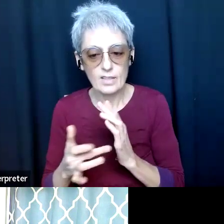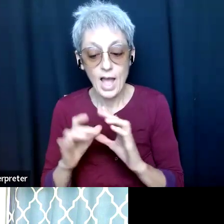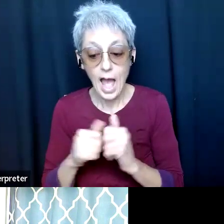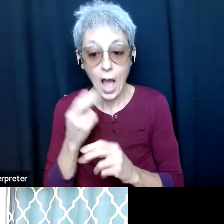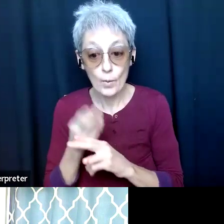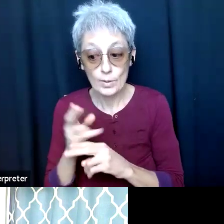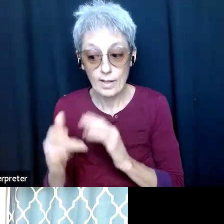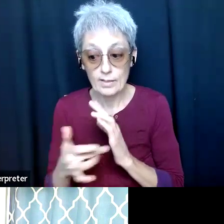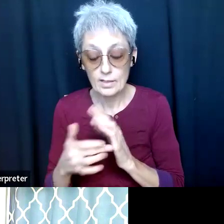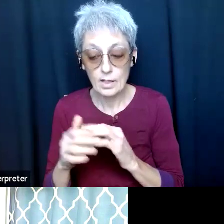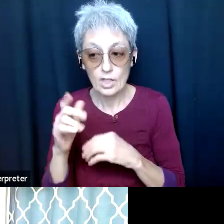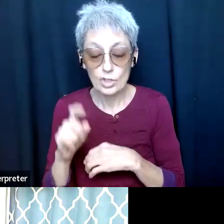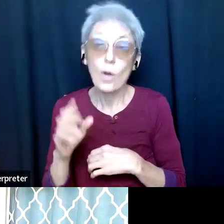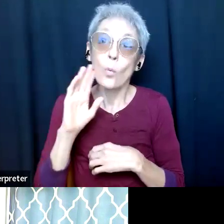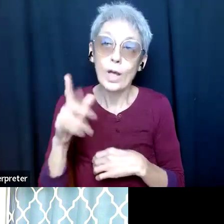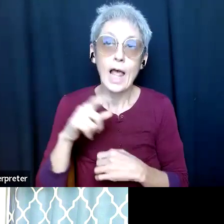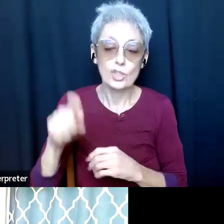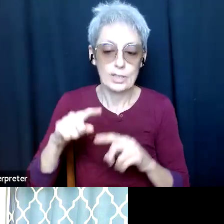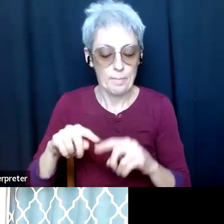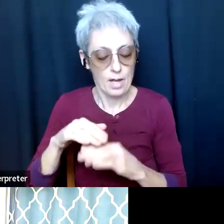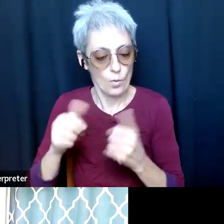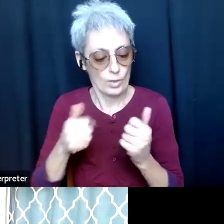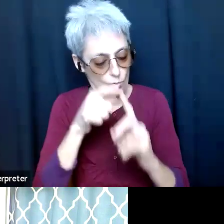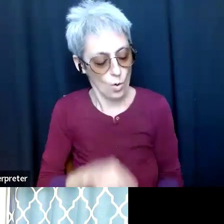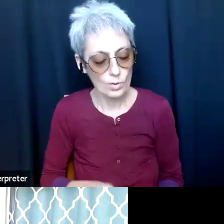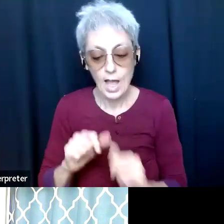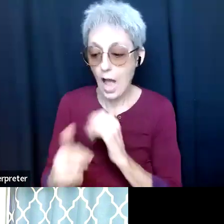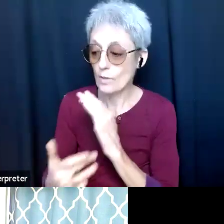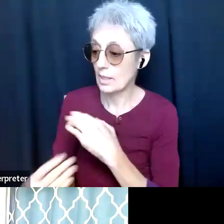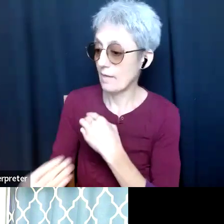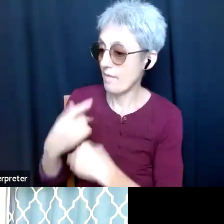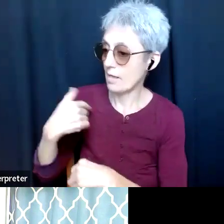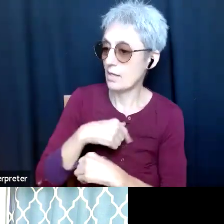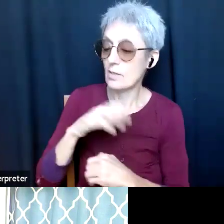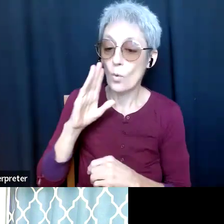participants with targets and distractors 5, 6, 700 times